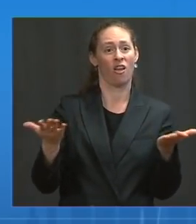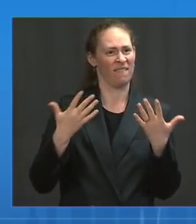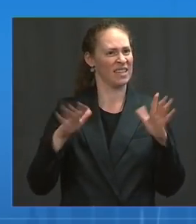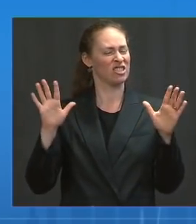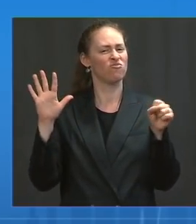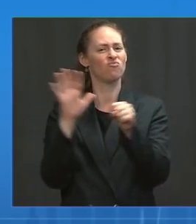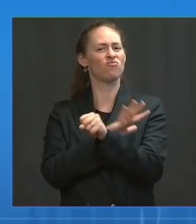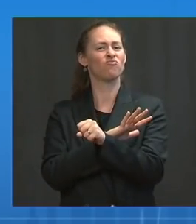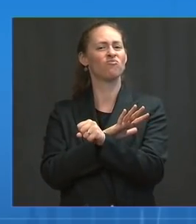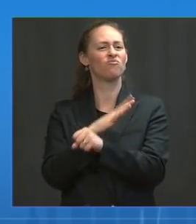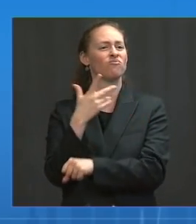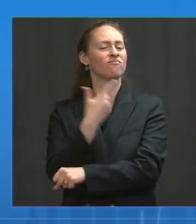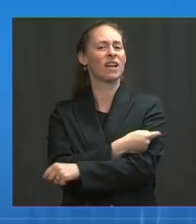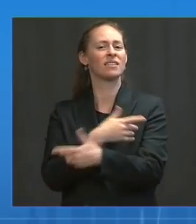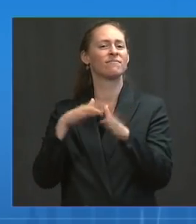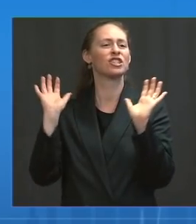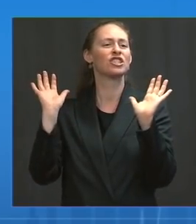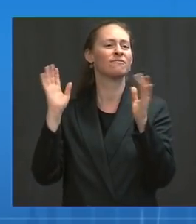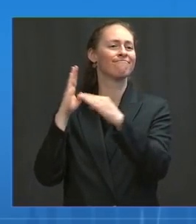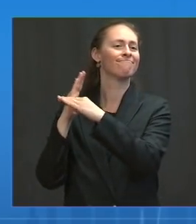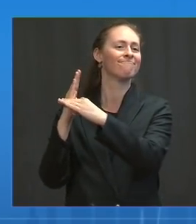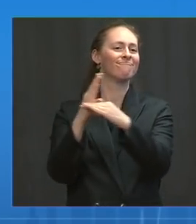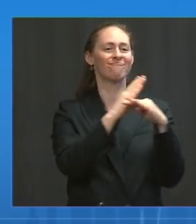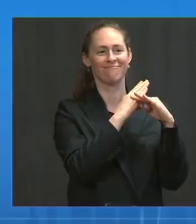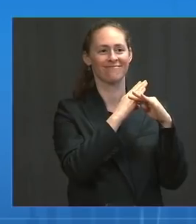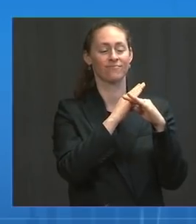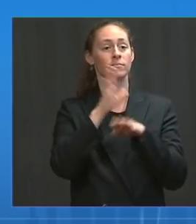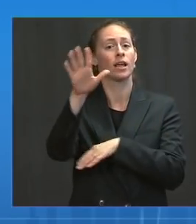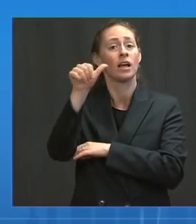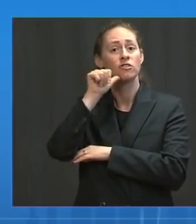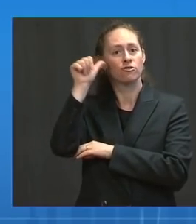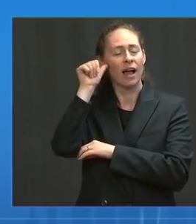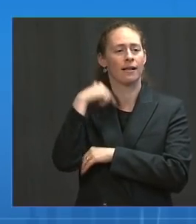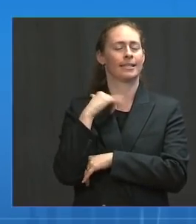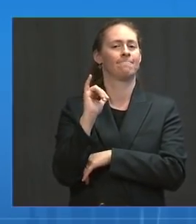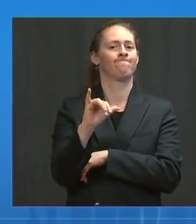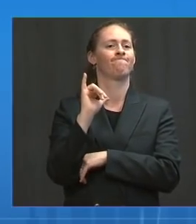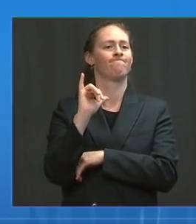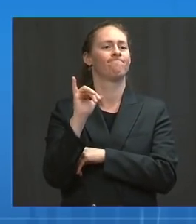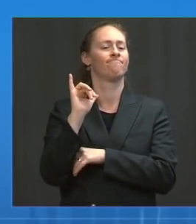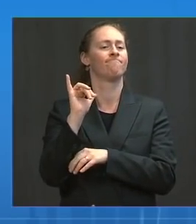Just yesterday, we got a powerful reminder about what's at stake in our vaccination effort,